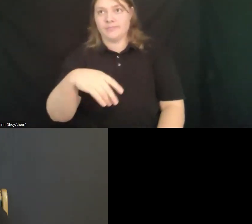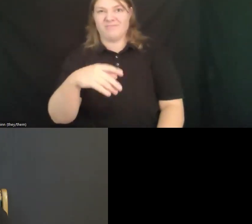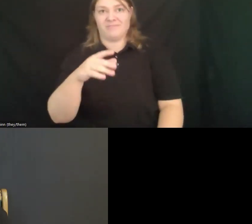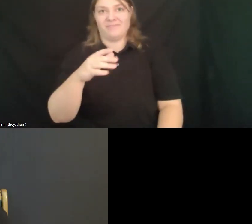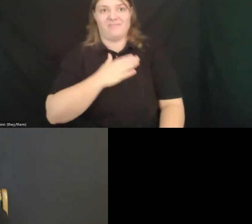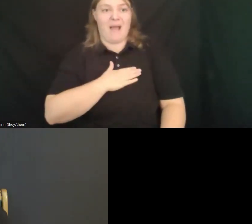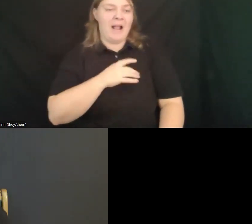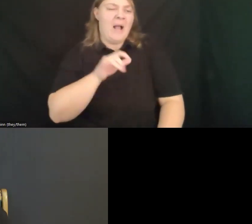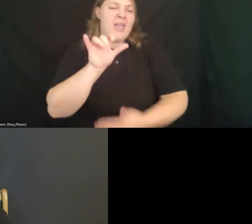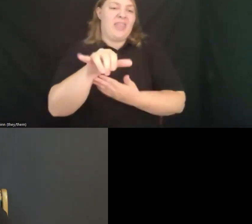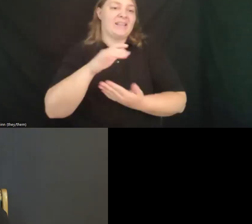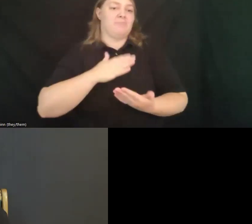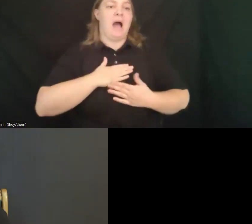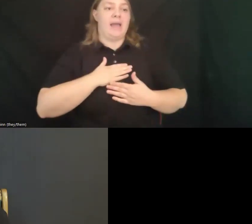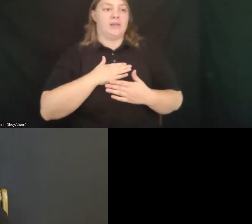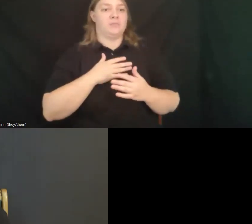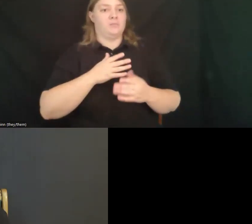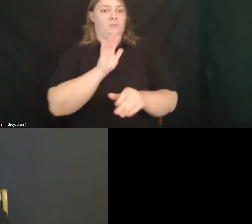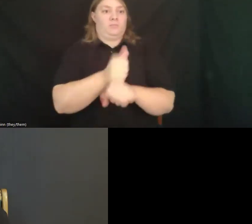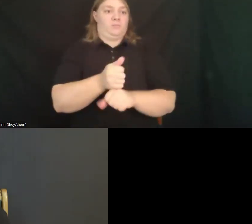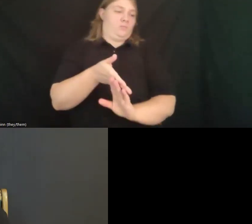do that from the beginning not just from the questions I ask but from the visuals